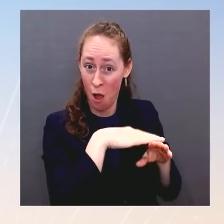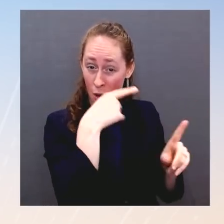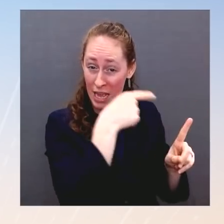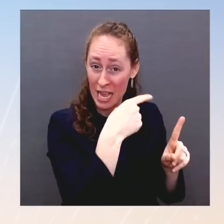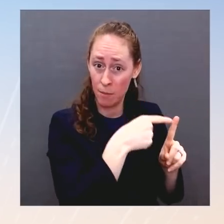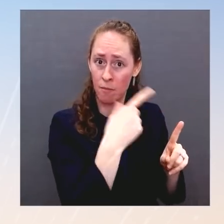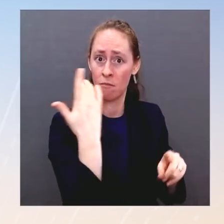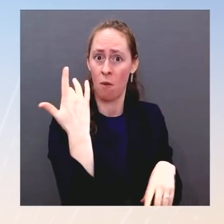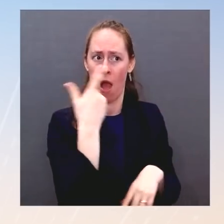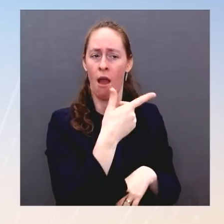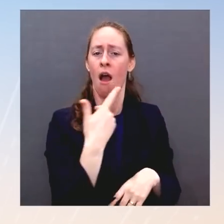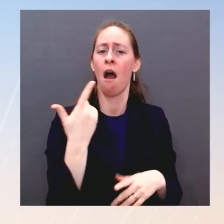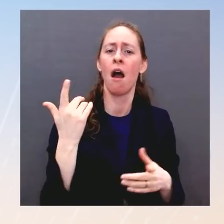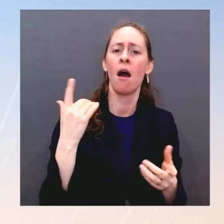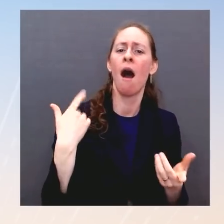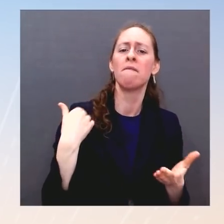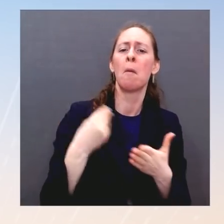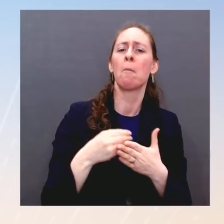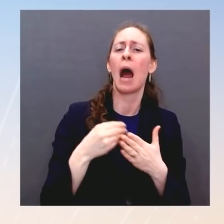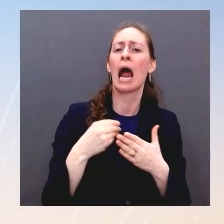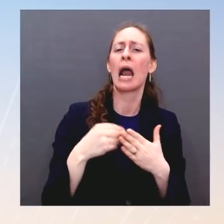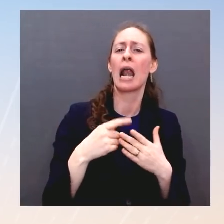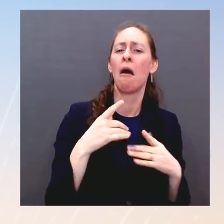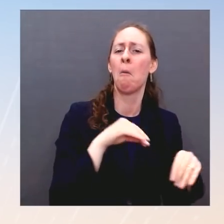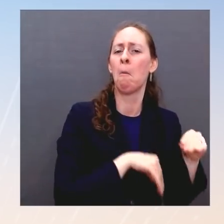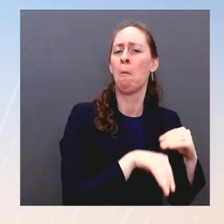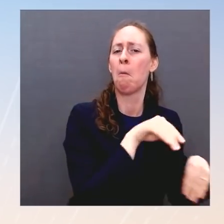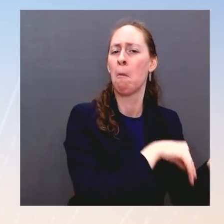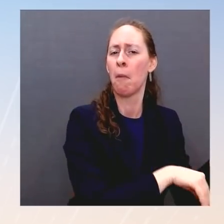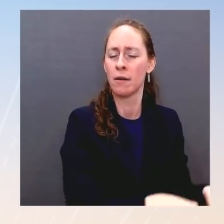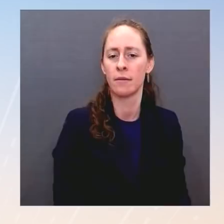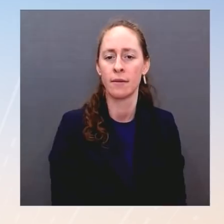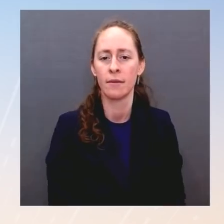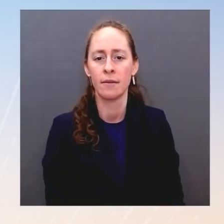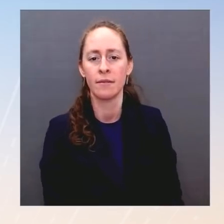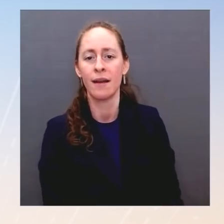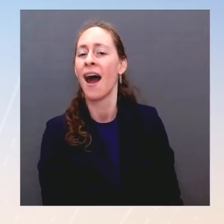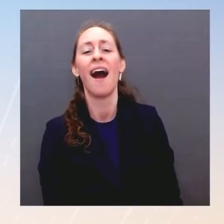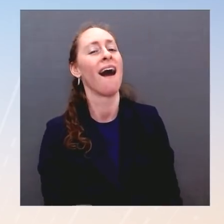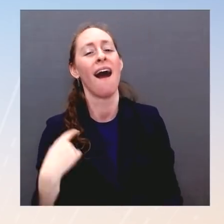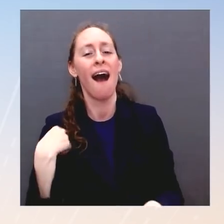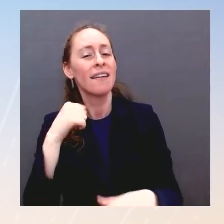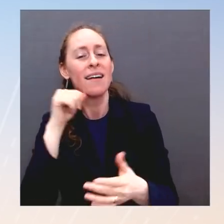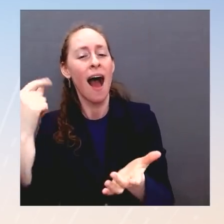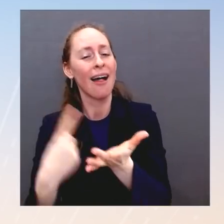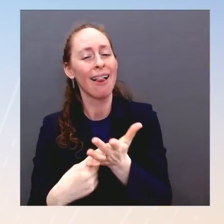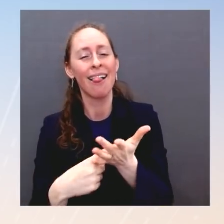about his financial assets from here. Again, I think what is important and what we are hoping the world takes away from this